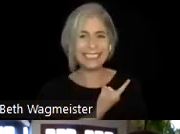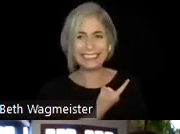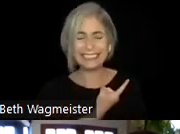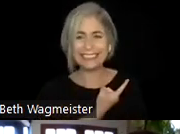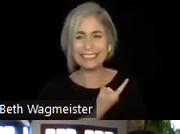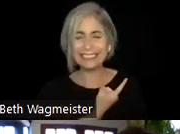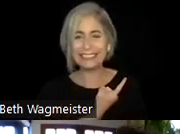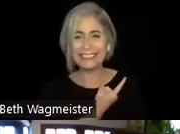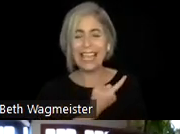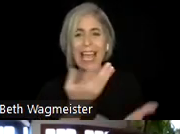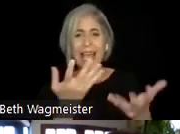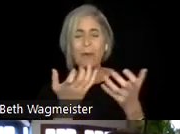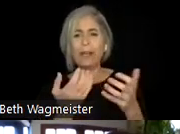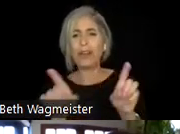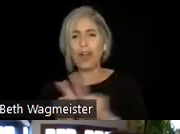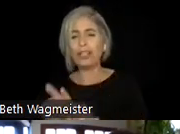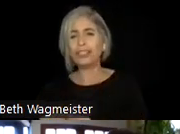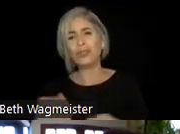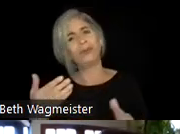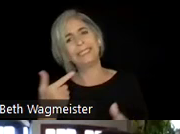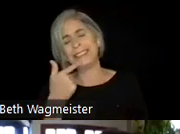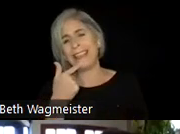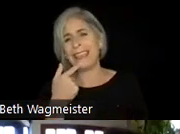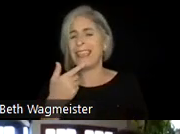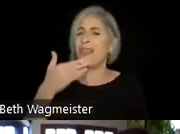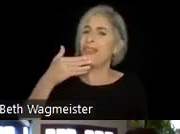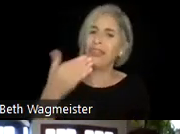we're on Linkedin, Twitter, YouTube, make sure you link up